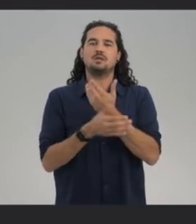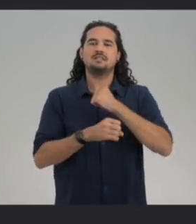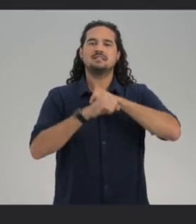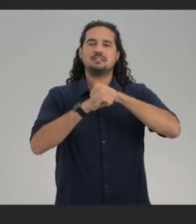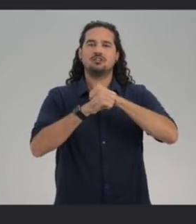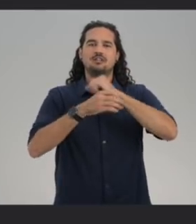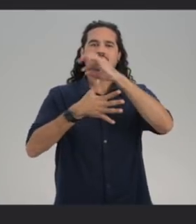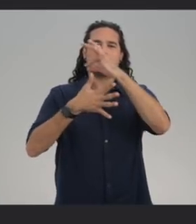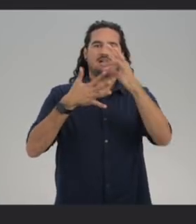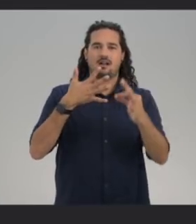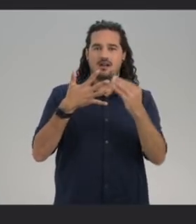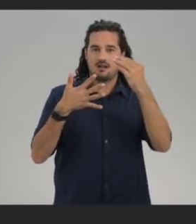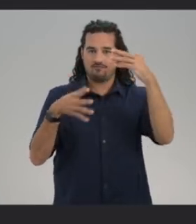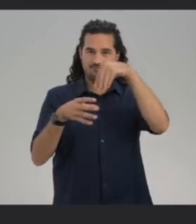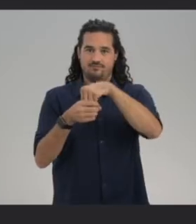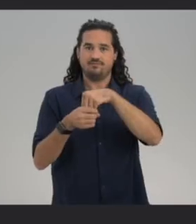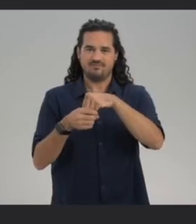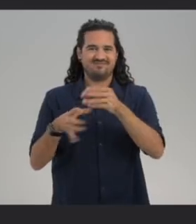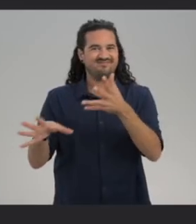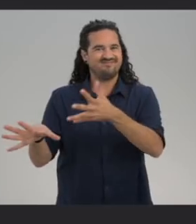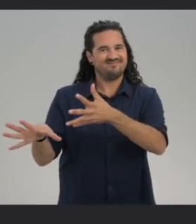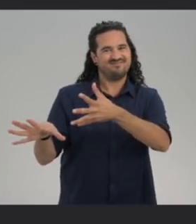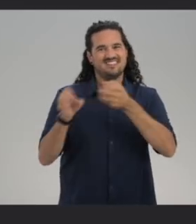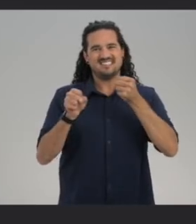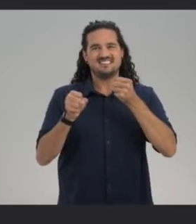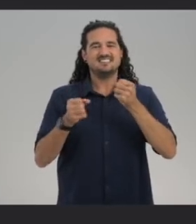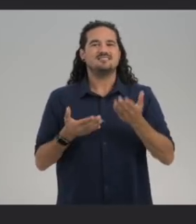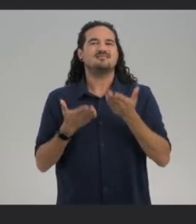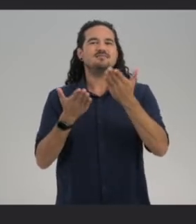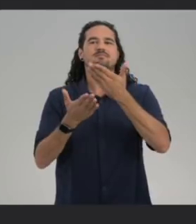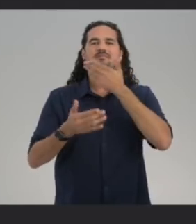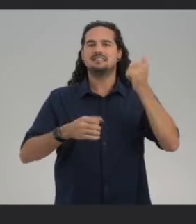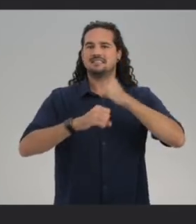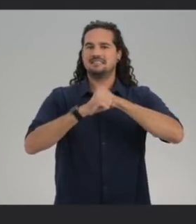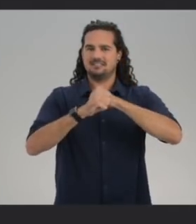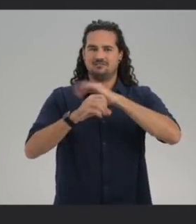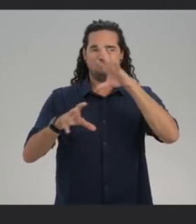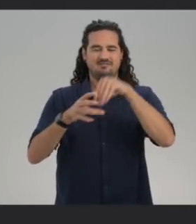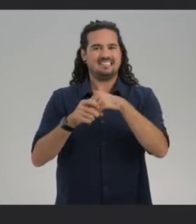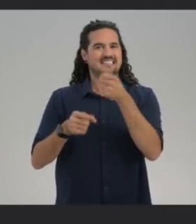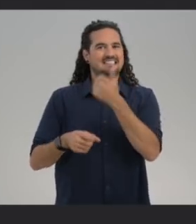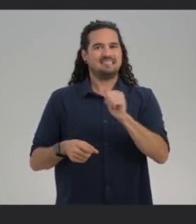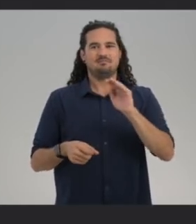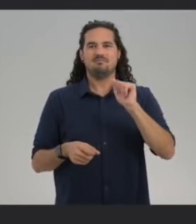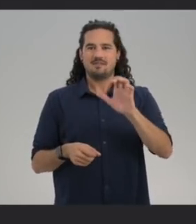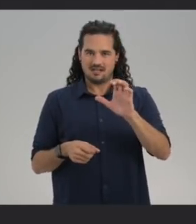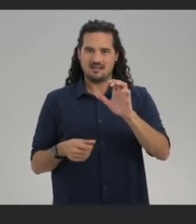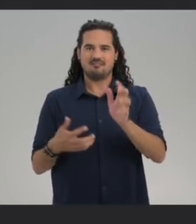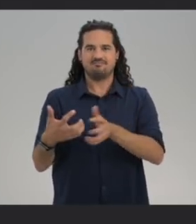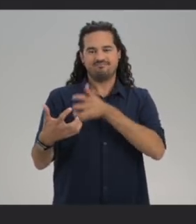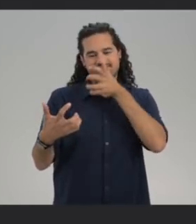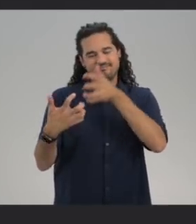It's faster than ever and brings best-in-class security to the Mac. So that's M1, our first SoC designed for the Mac.